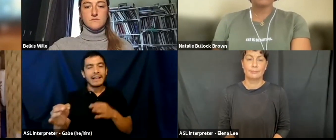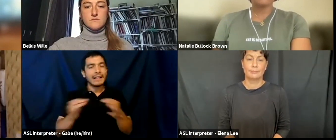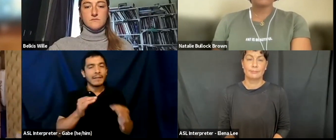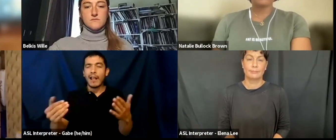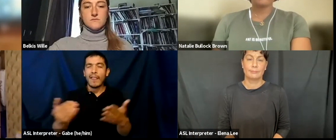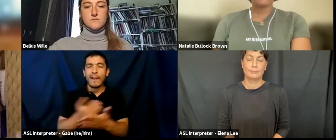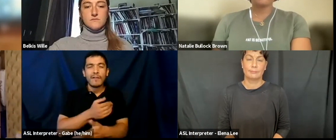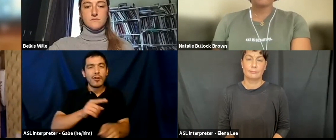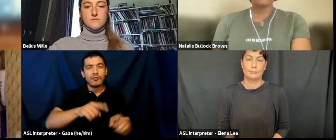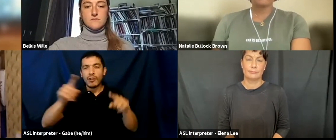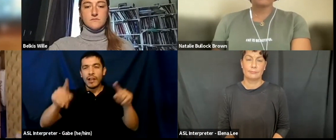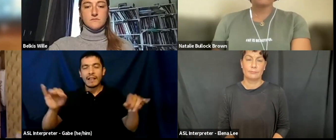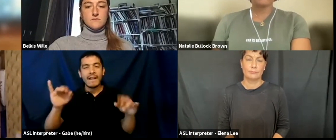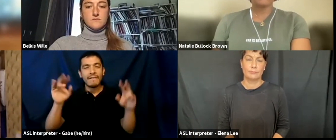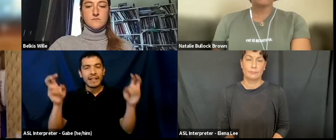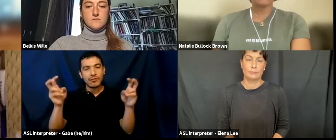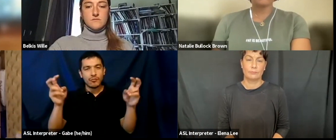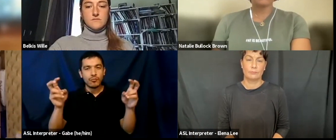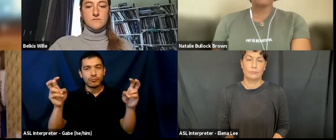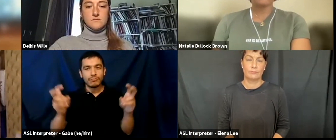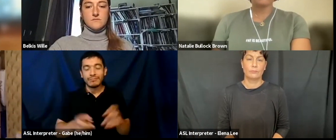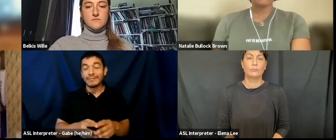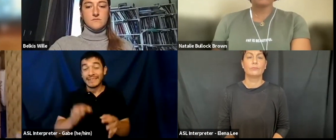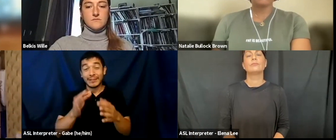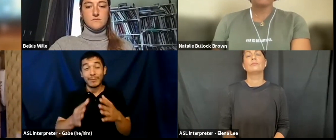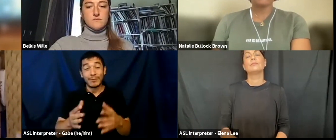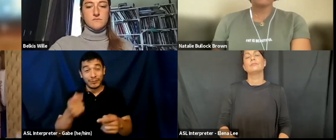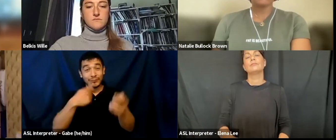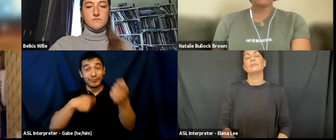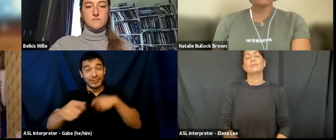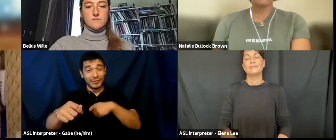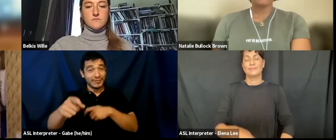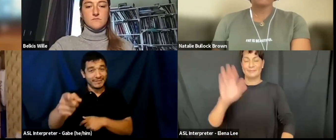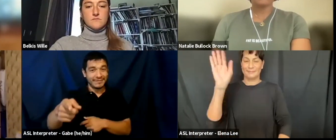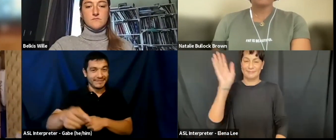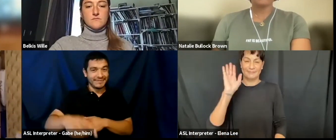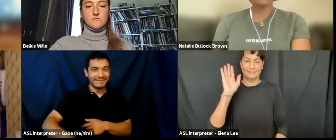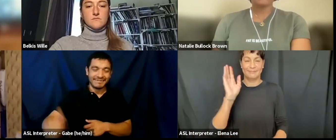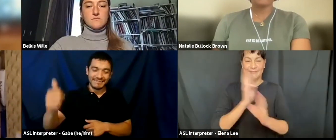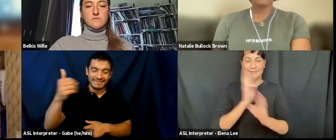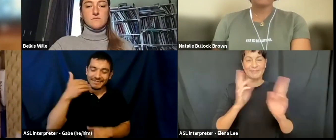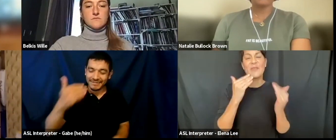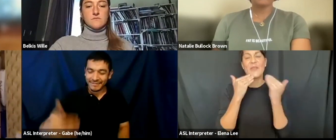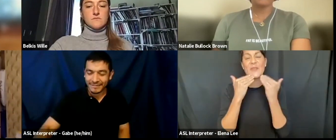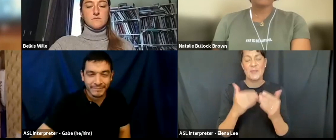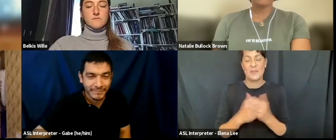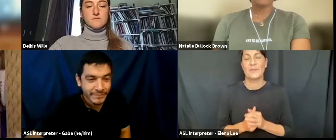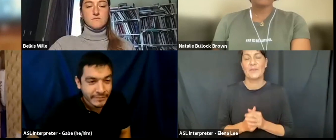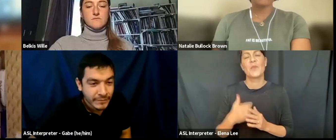I do just wanna read one more quote from a woman. We asked them why did you give the interviews?